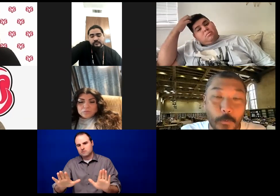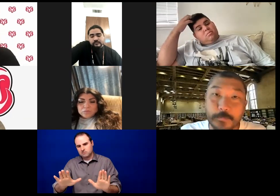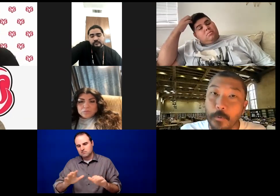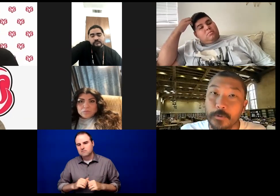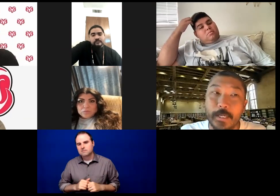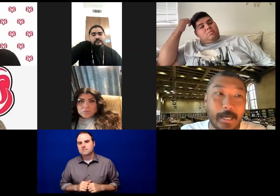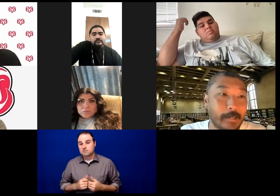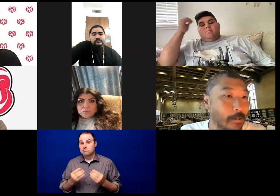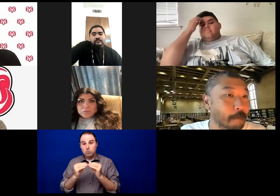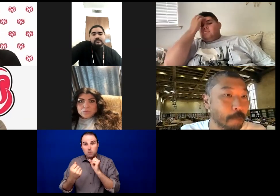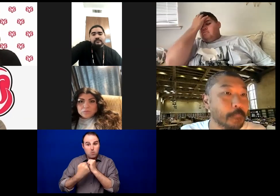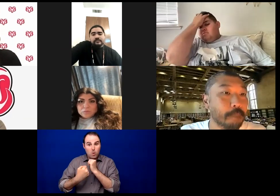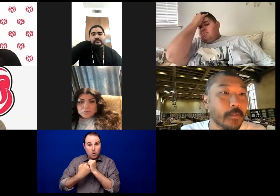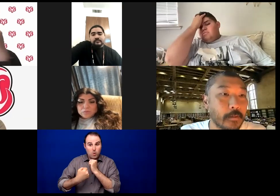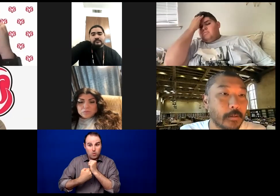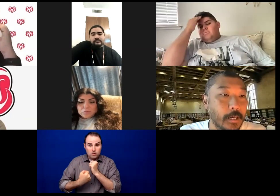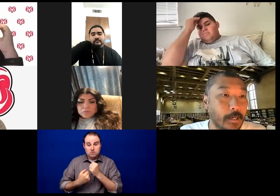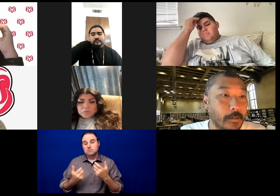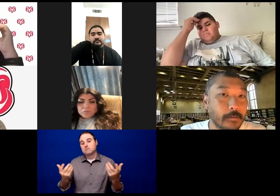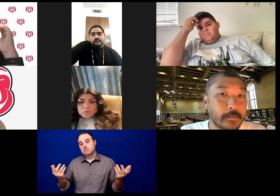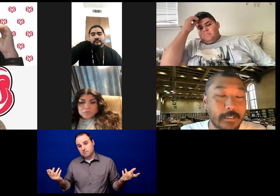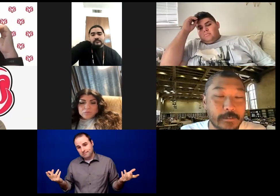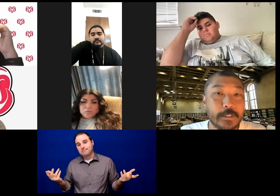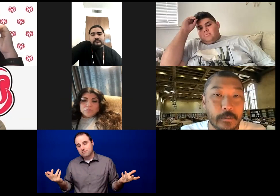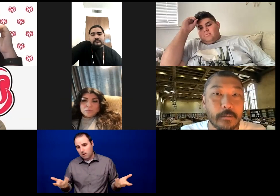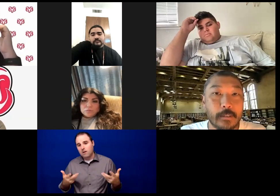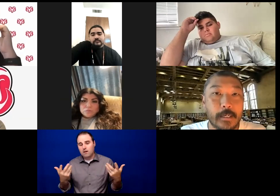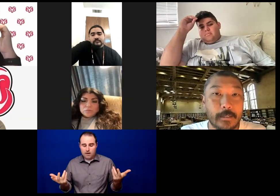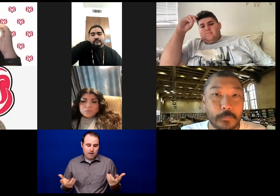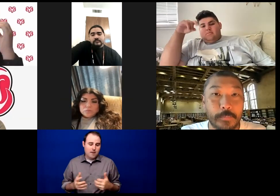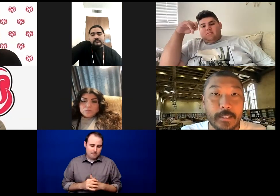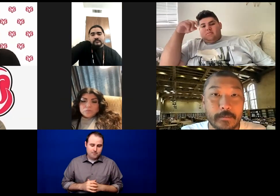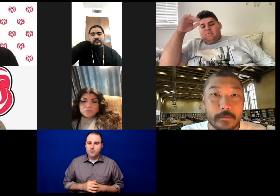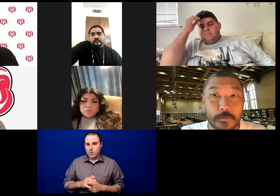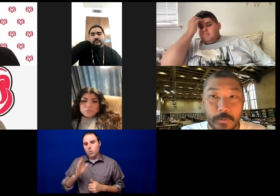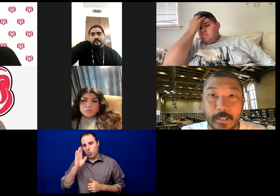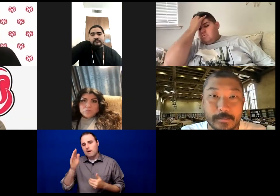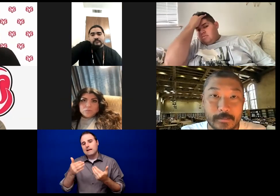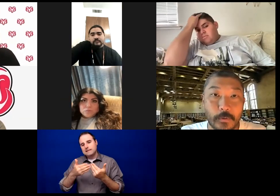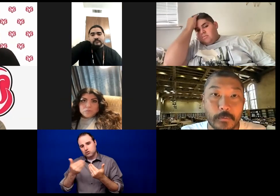the more support that we get, the easier it will be to realize this goal.